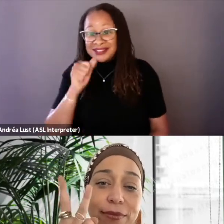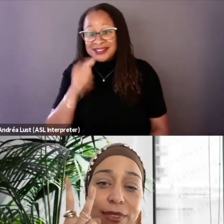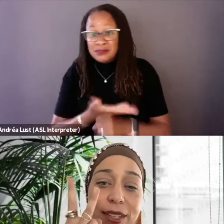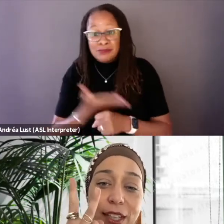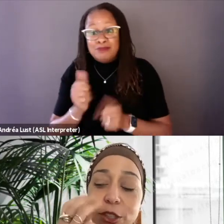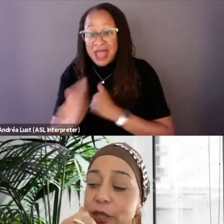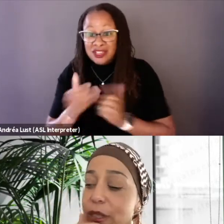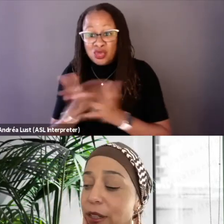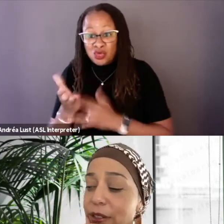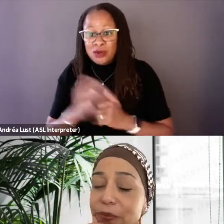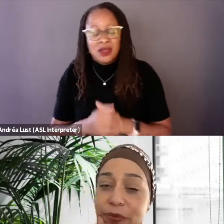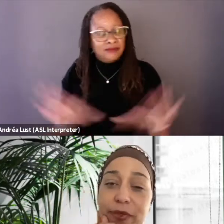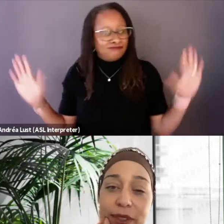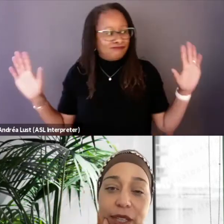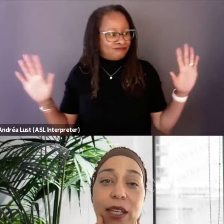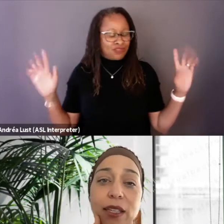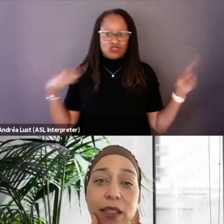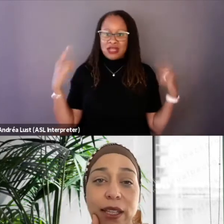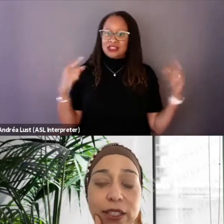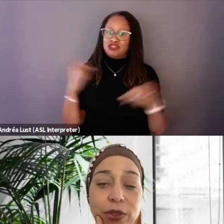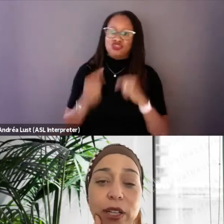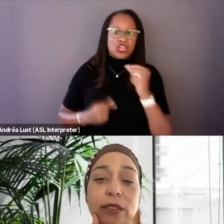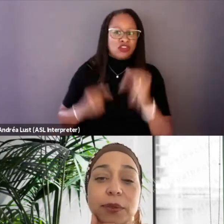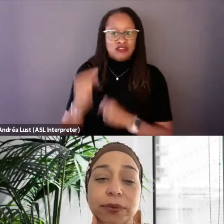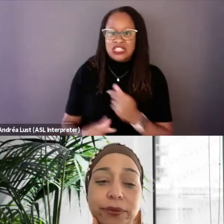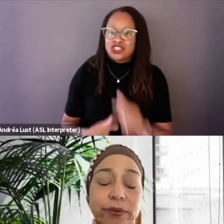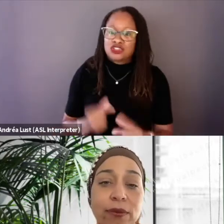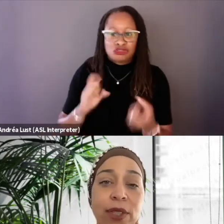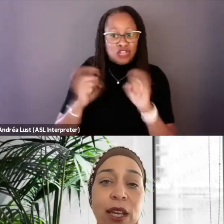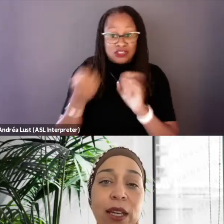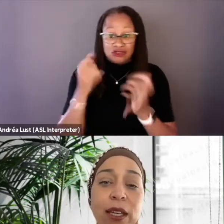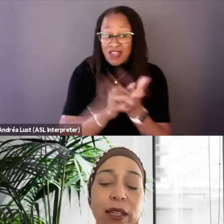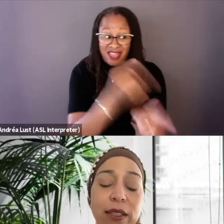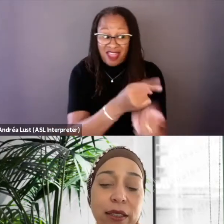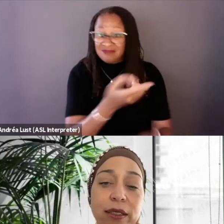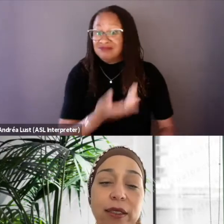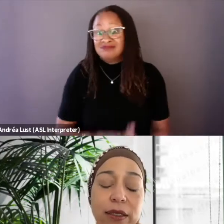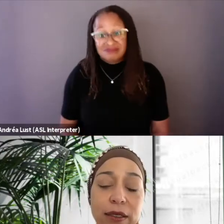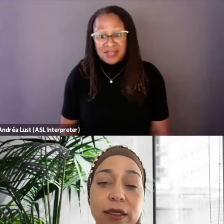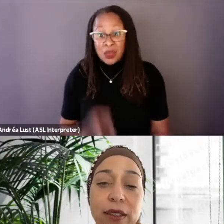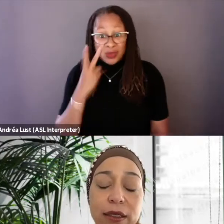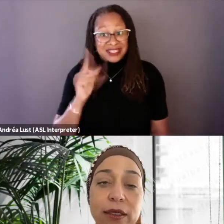That's generational change, Eric, that's a generational change. And we're seeing it now in these Texas laws